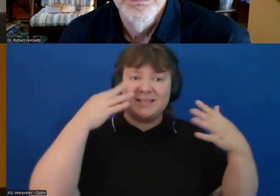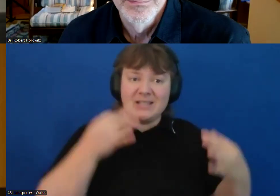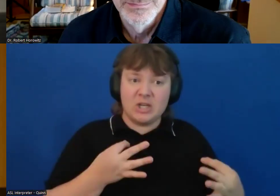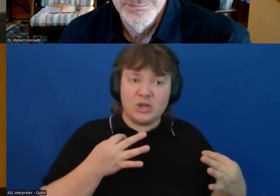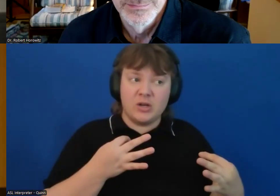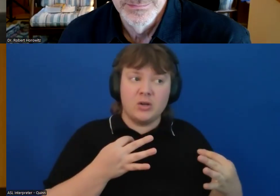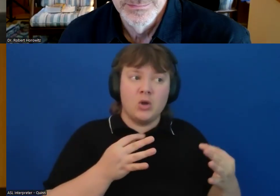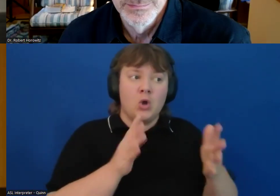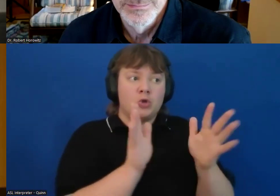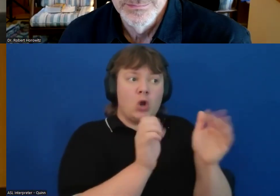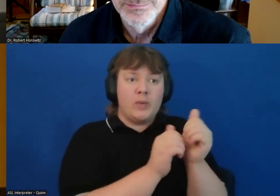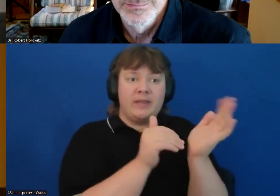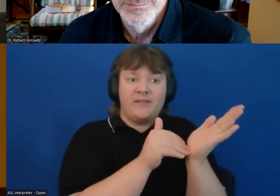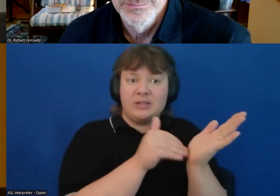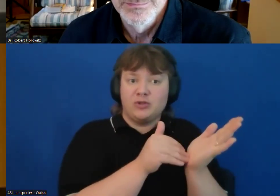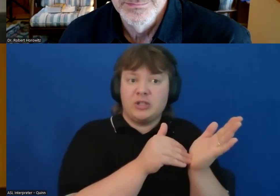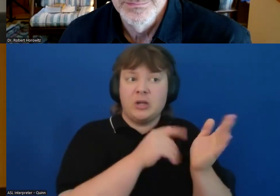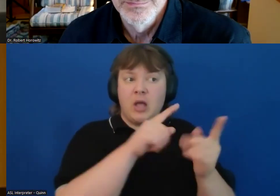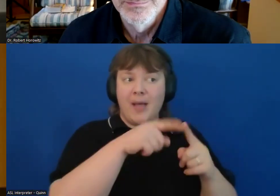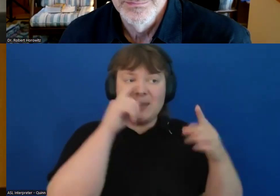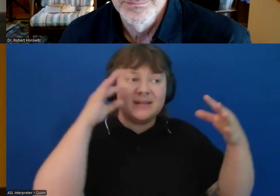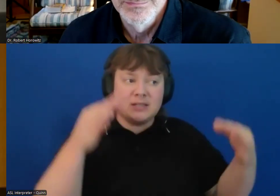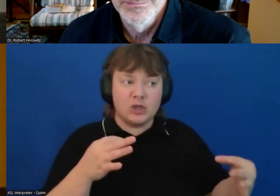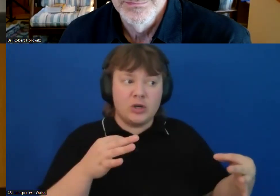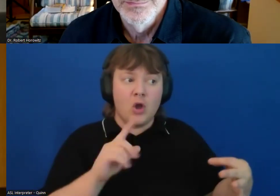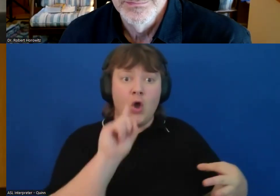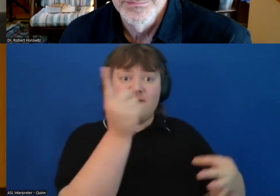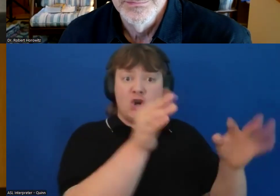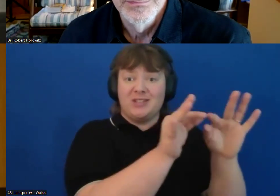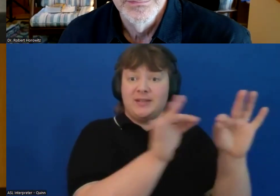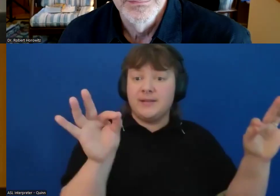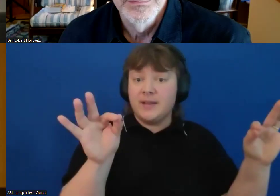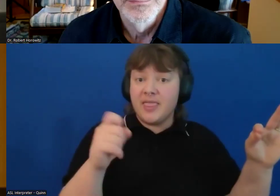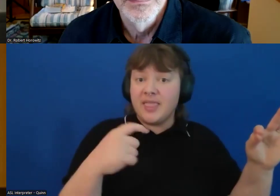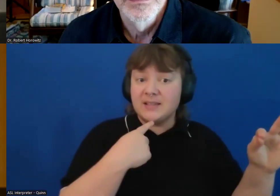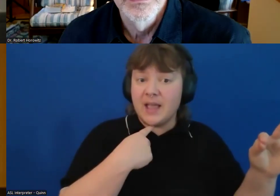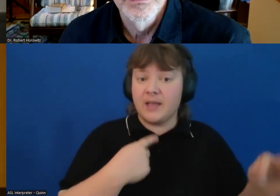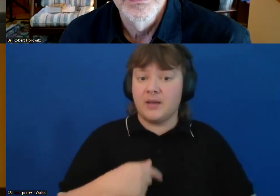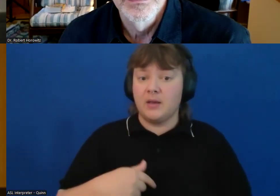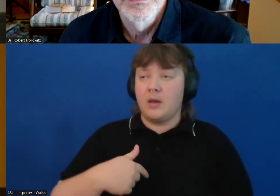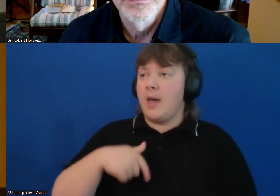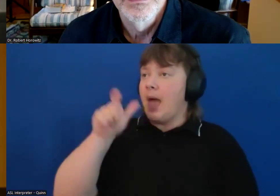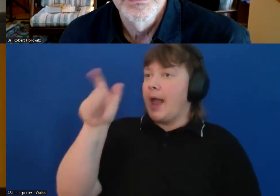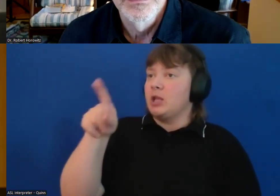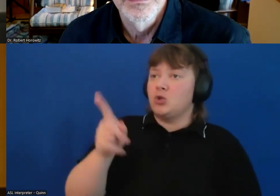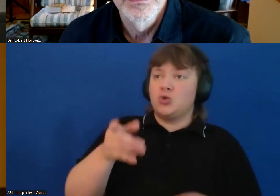talking with the physician about it, if the first thing they say is, "I need to end this process. I